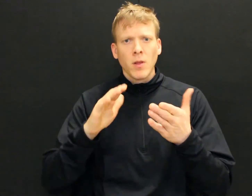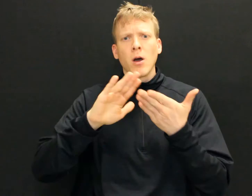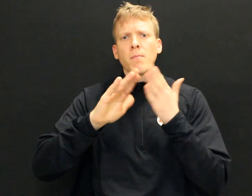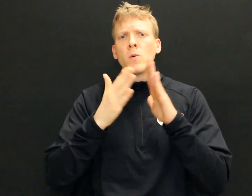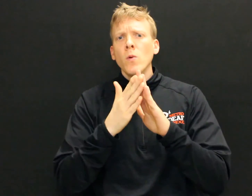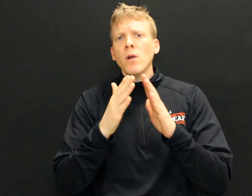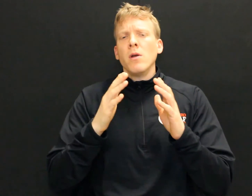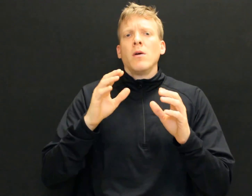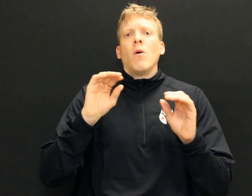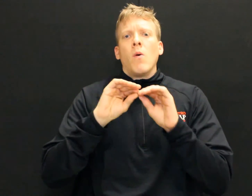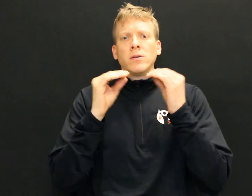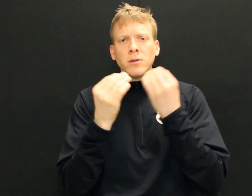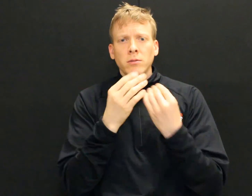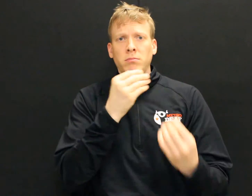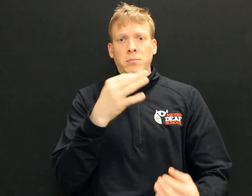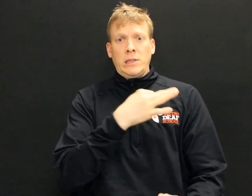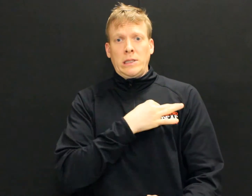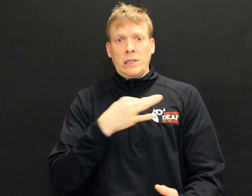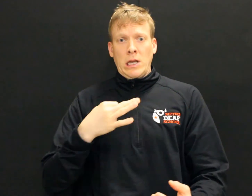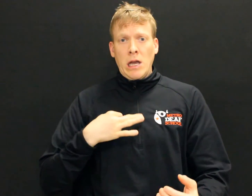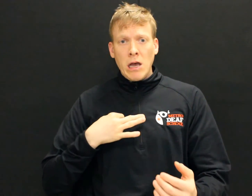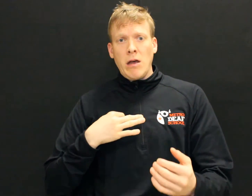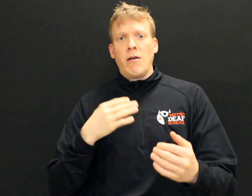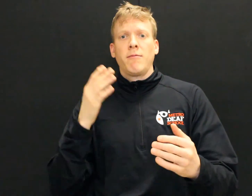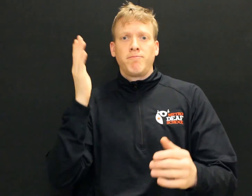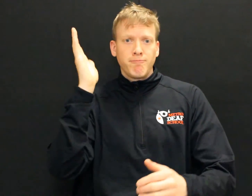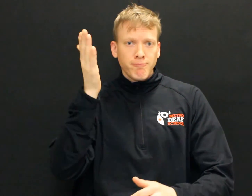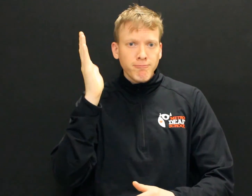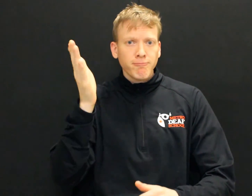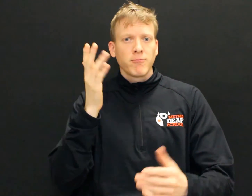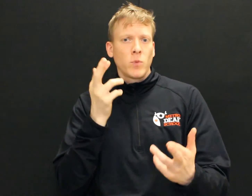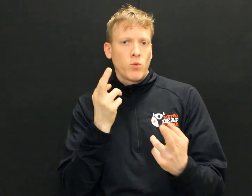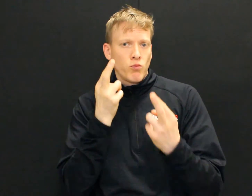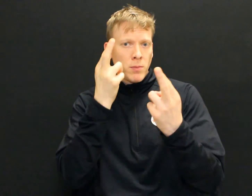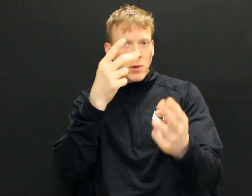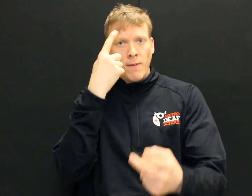community organizations and staff presented recommendations